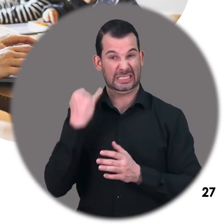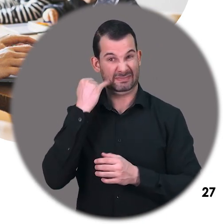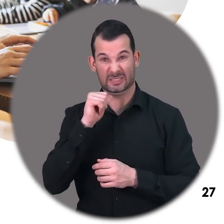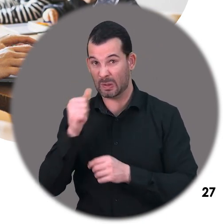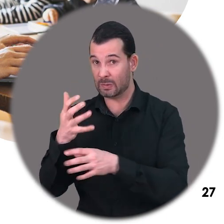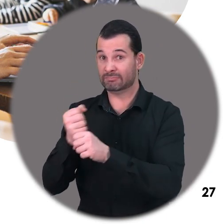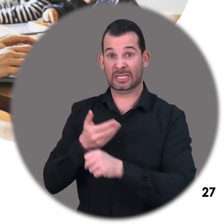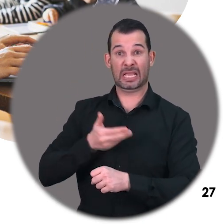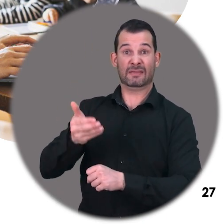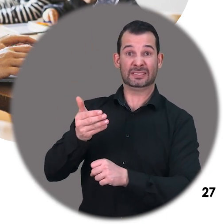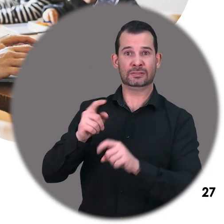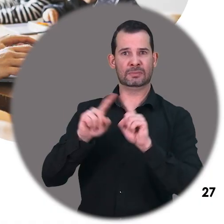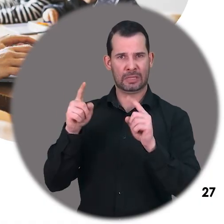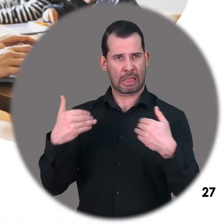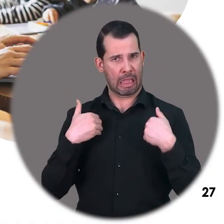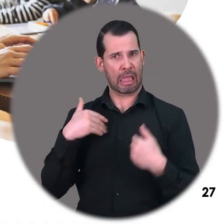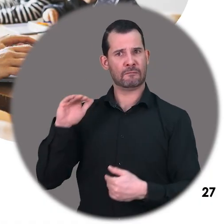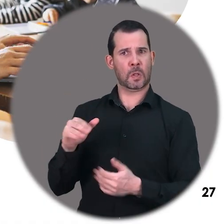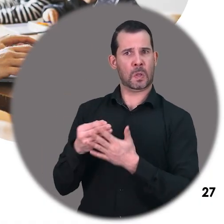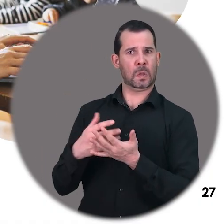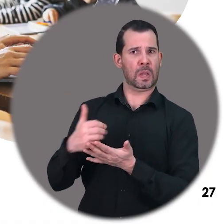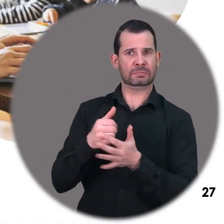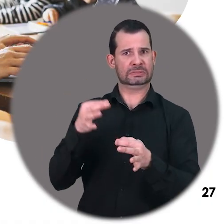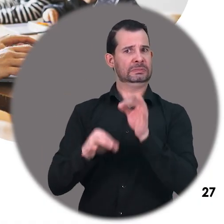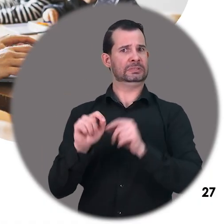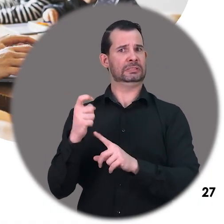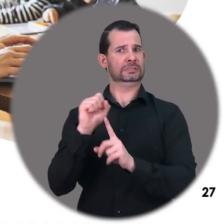If you don’t receive an invitation but have a lower income